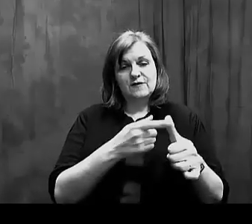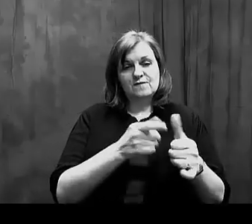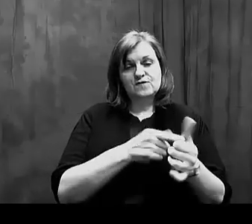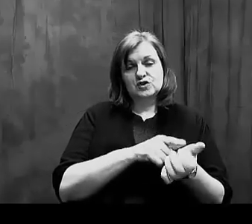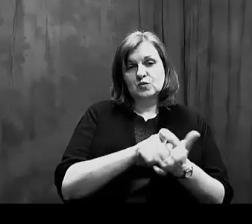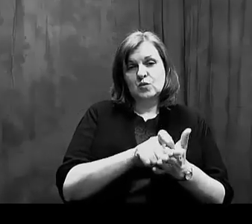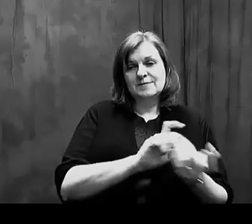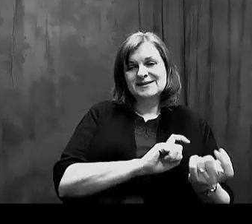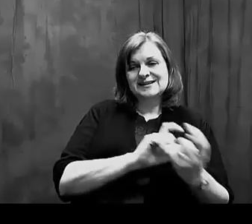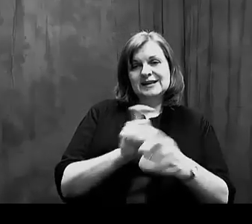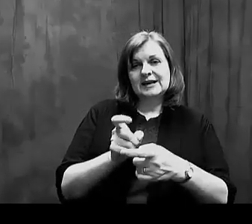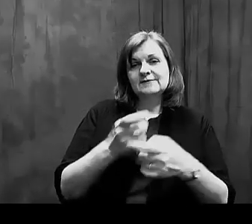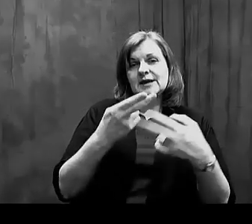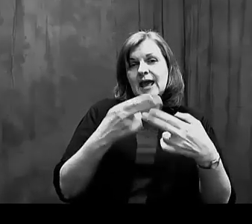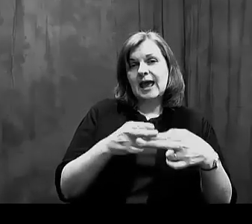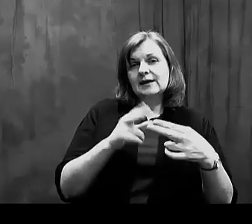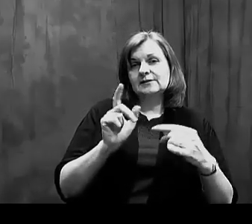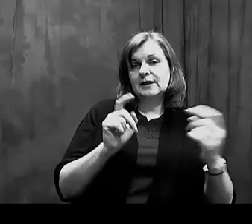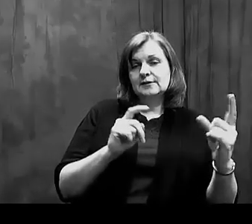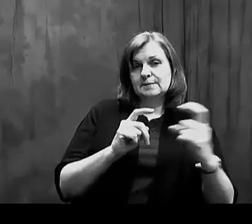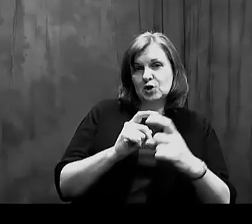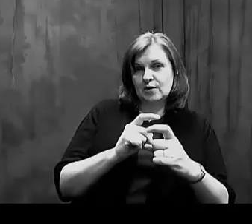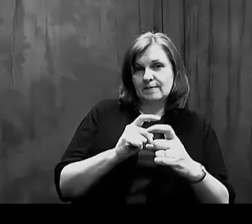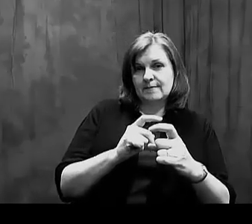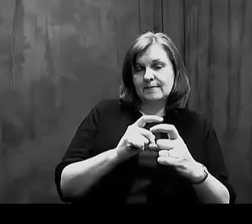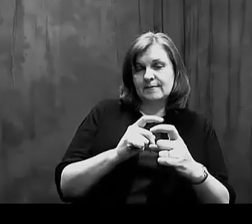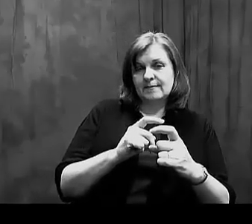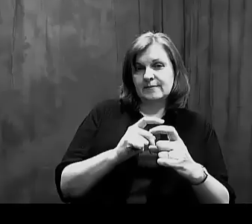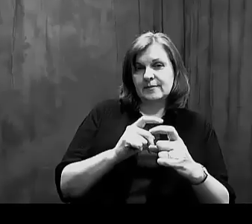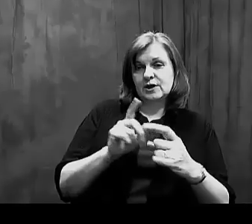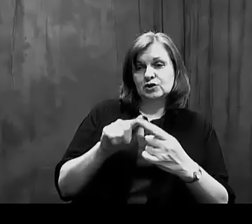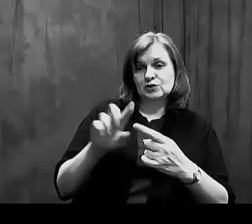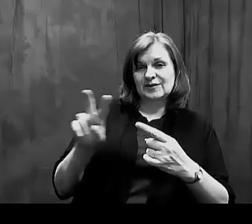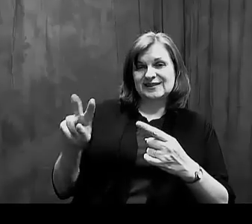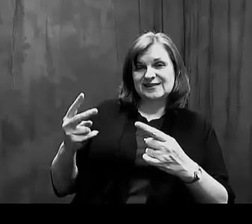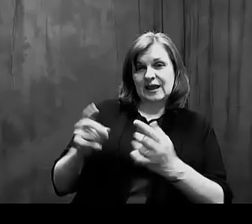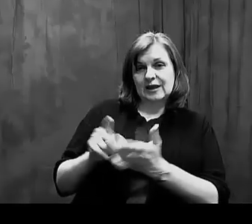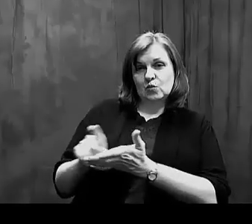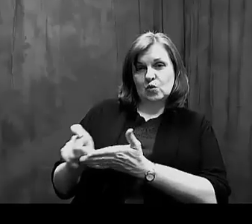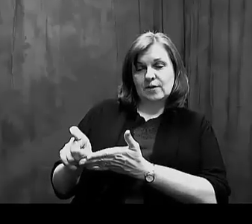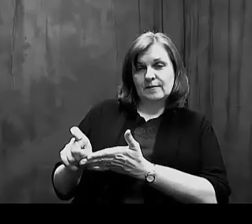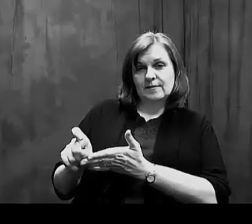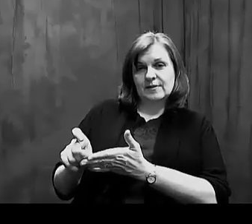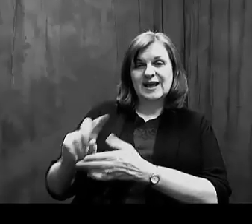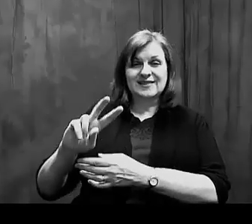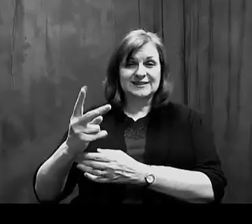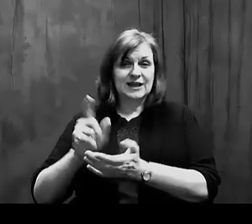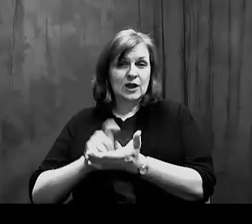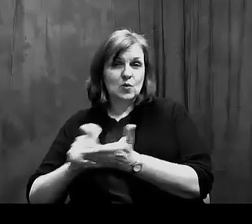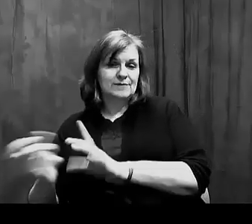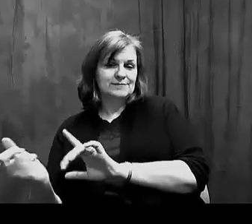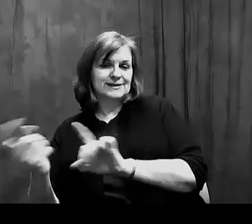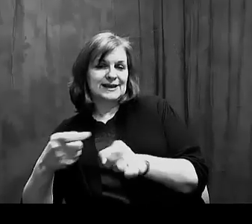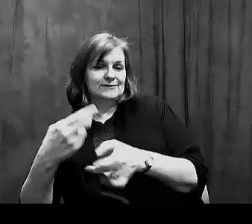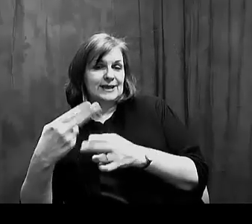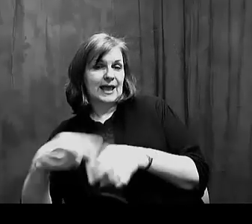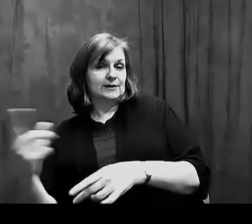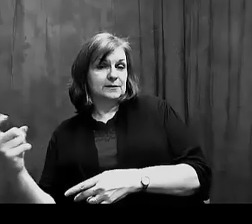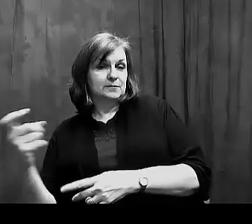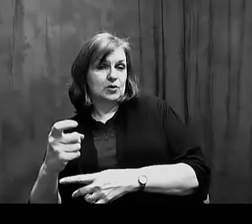so when they do find a mate its best for the population if they can actually exchange